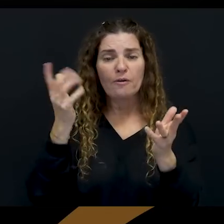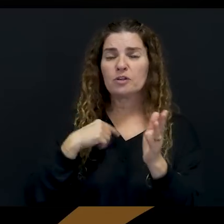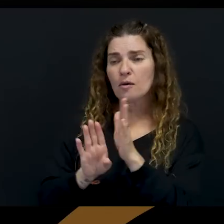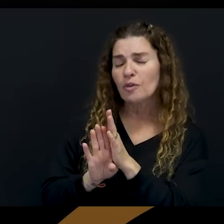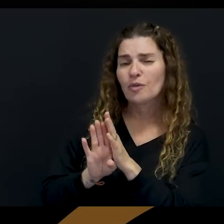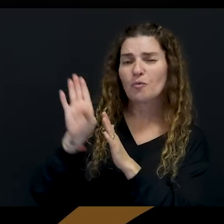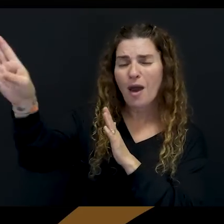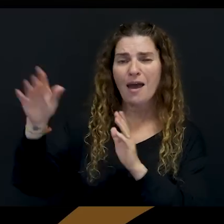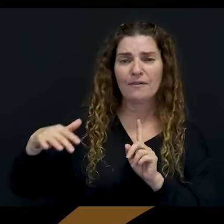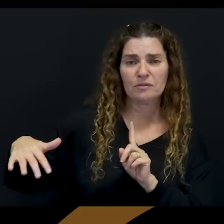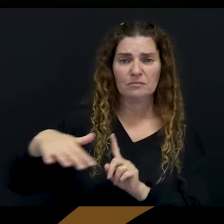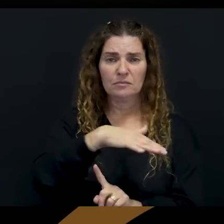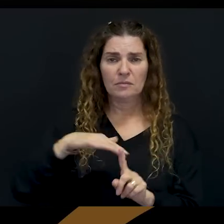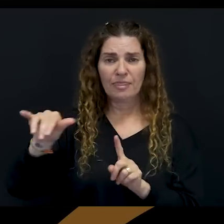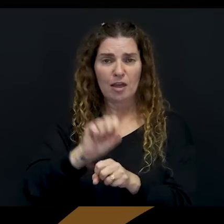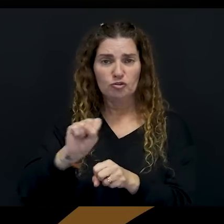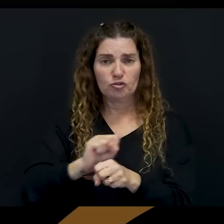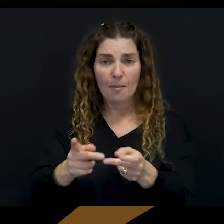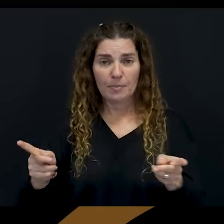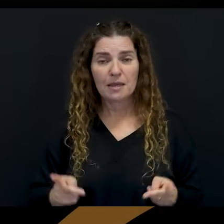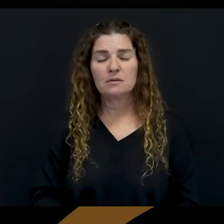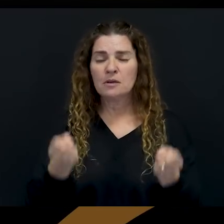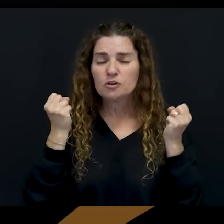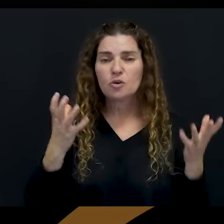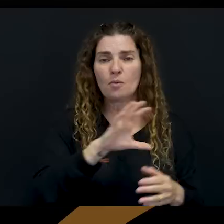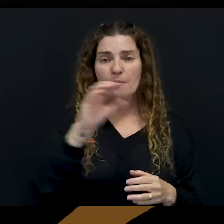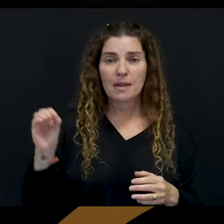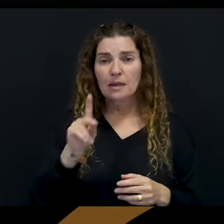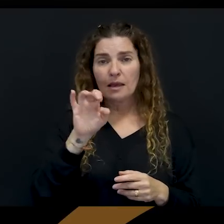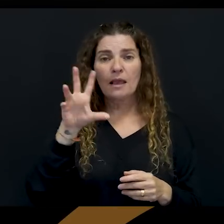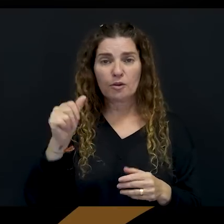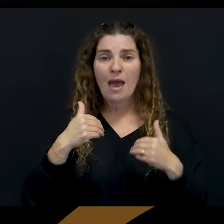Like a lot of companies, Kellanova has a variety of business employee resource group.